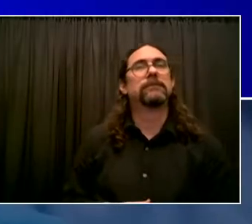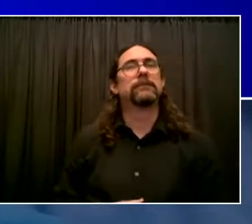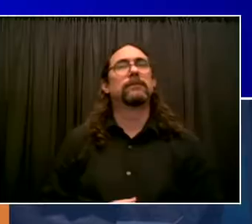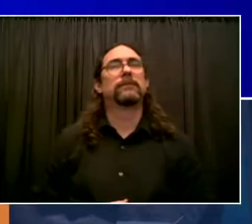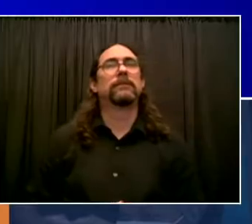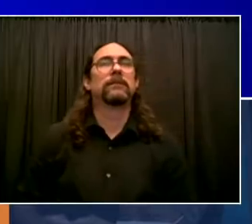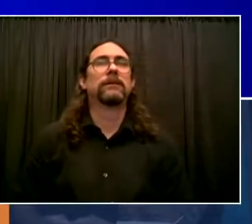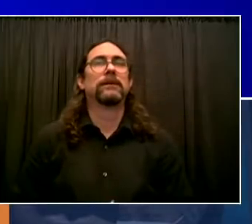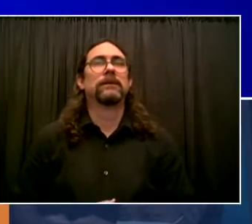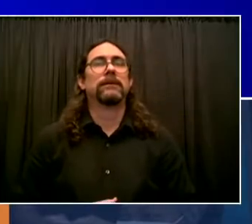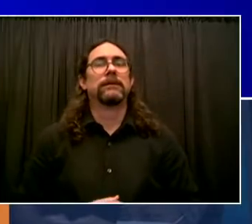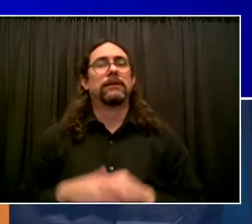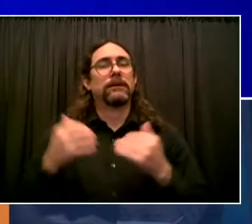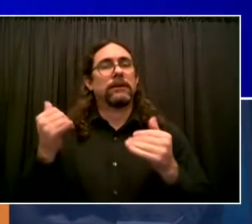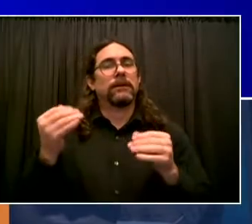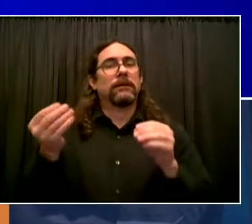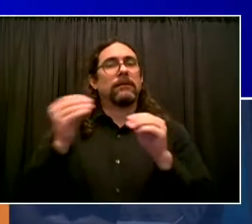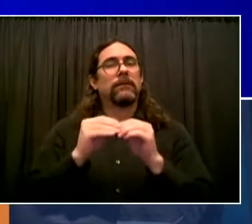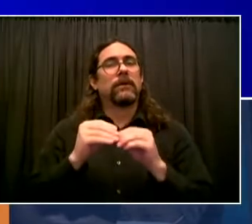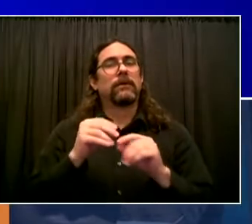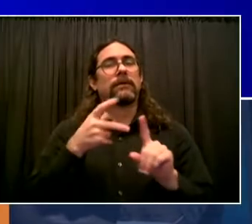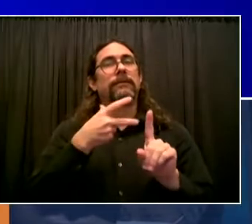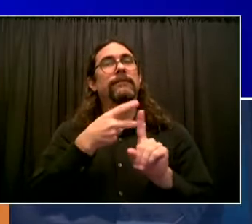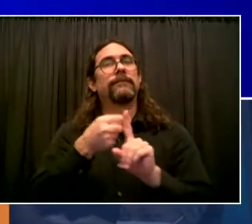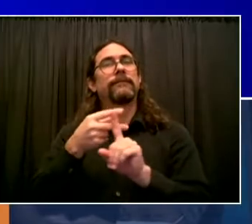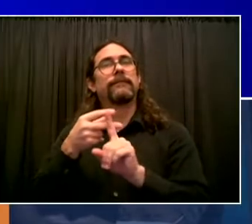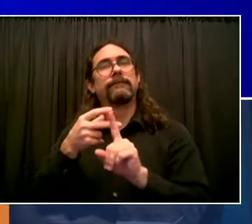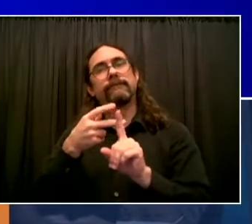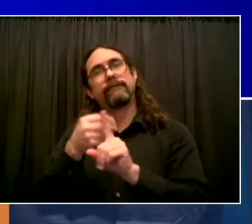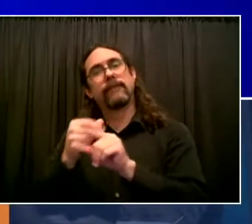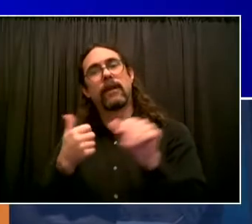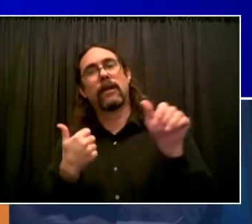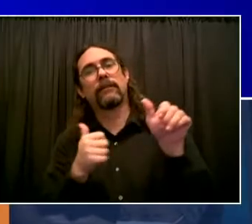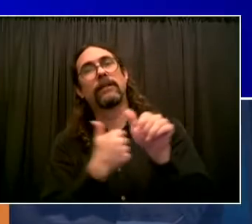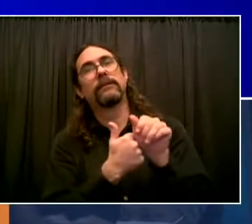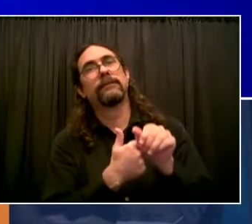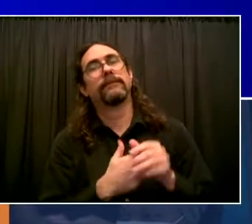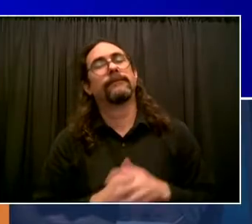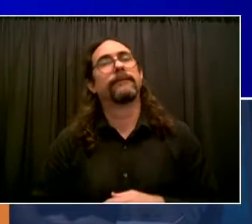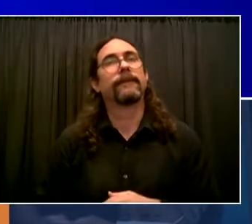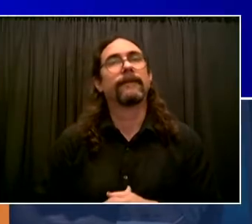ALL OF THESE GREAT THINGS. ANOTHER POINT FOR OUR YOUNGEST